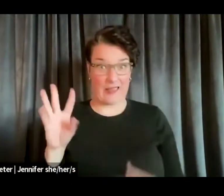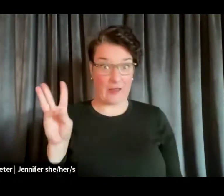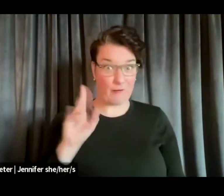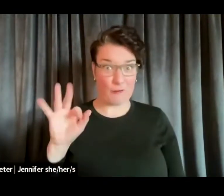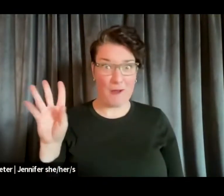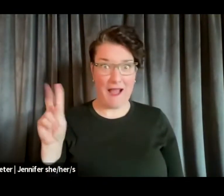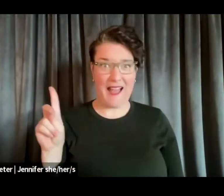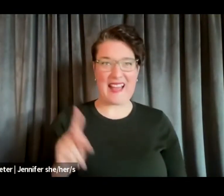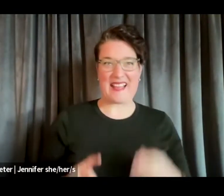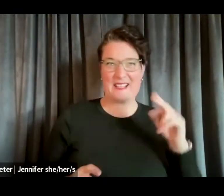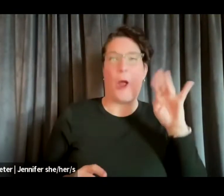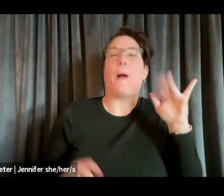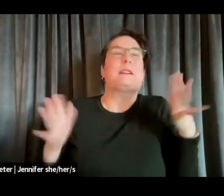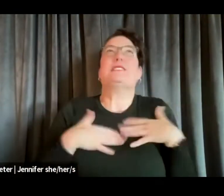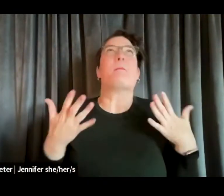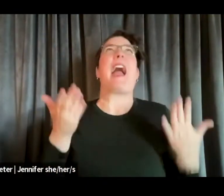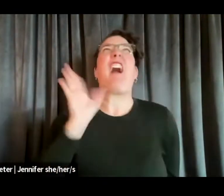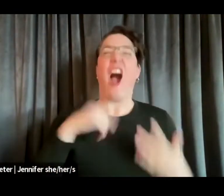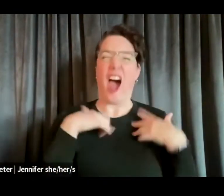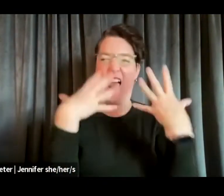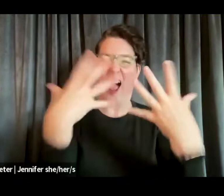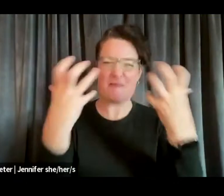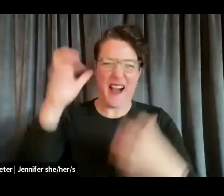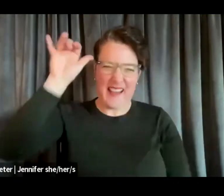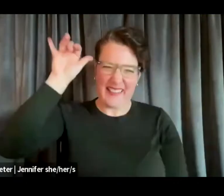Nomy: Oh my God. I want that. OK.